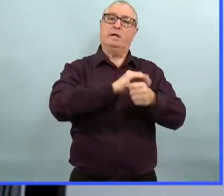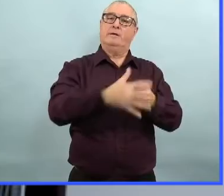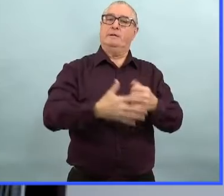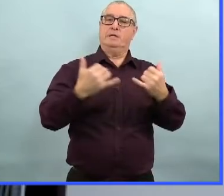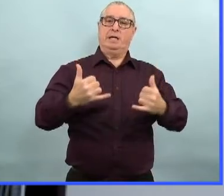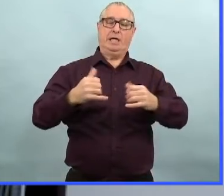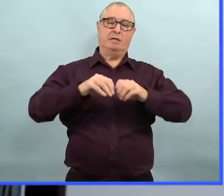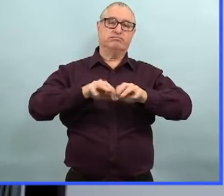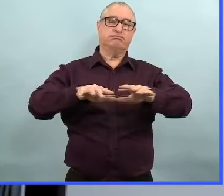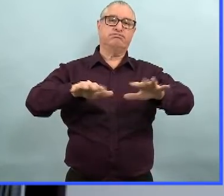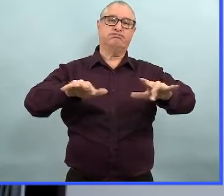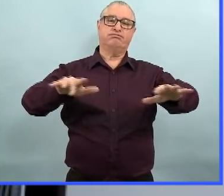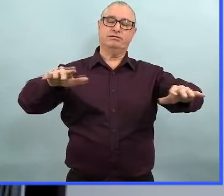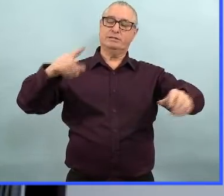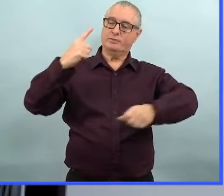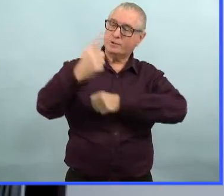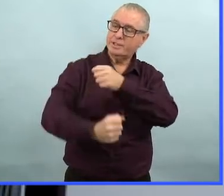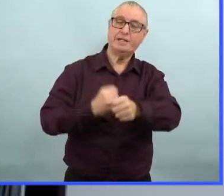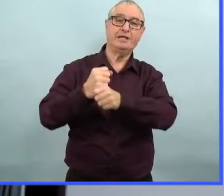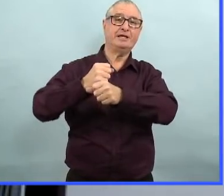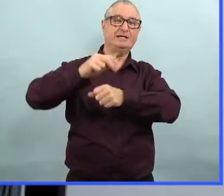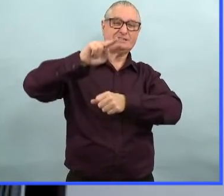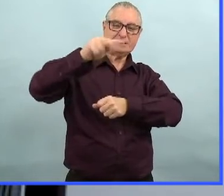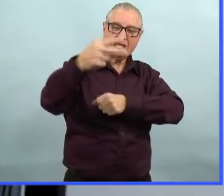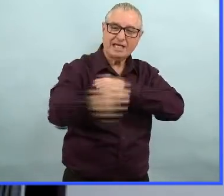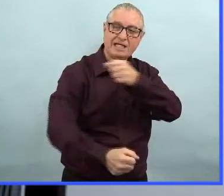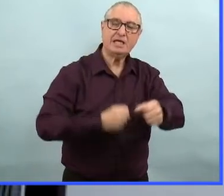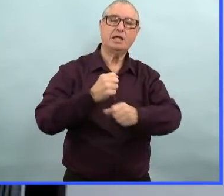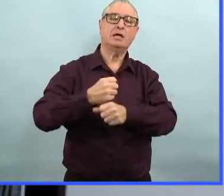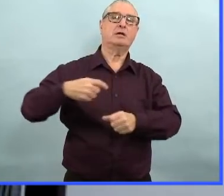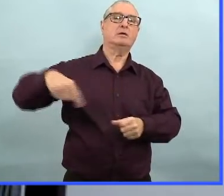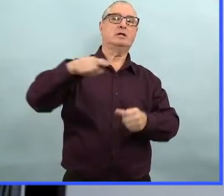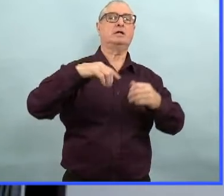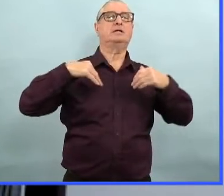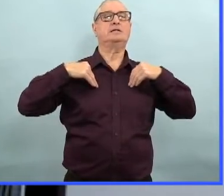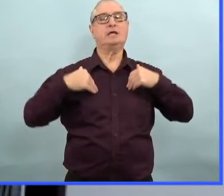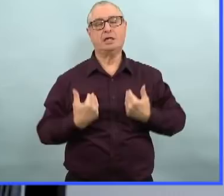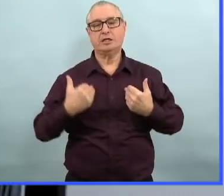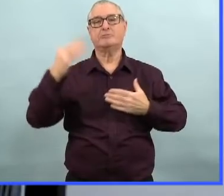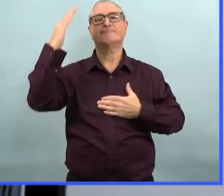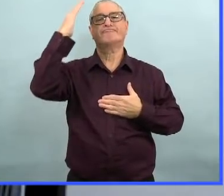all tired of hearing about the importance of vaccination and about hearing about this virus